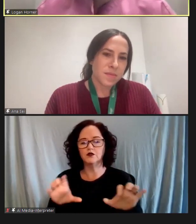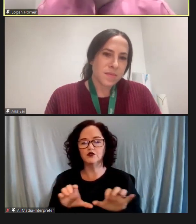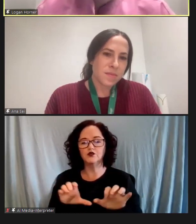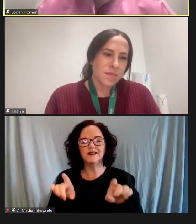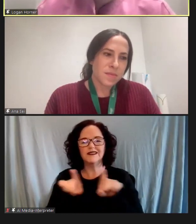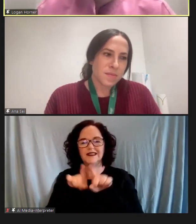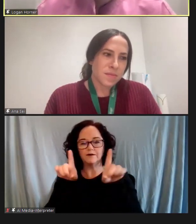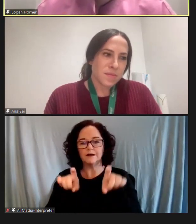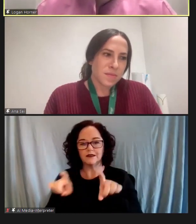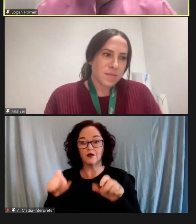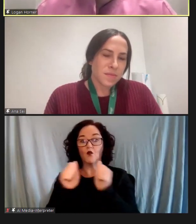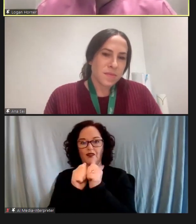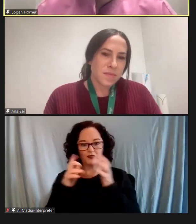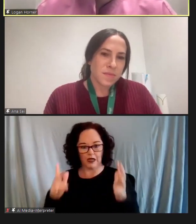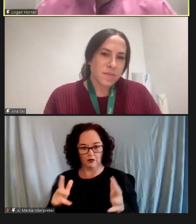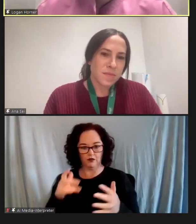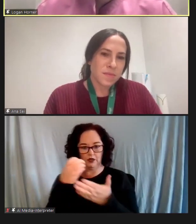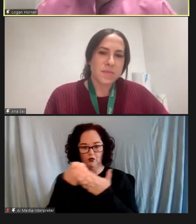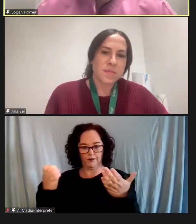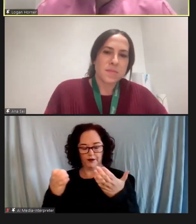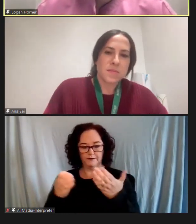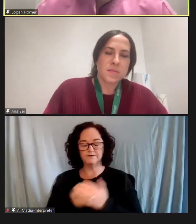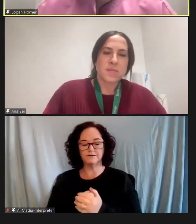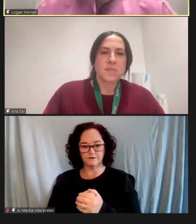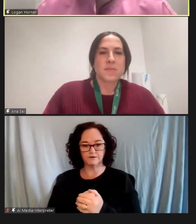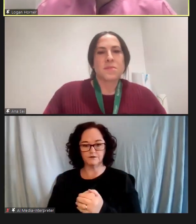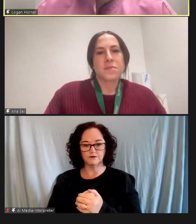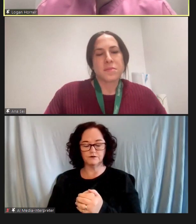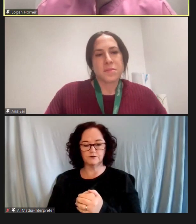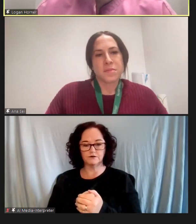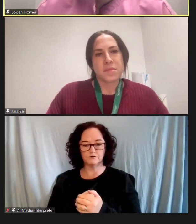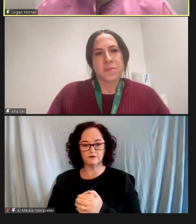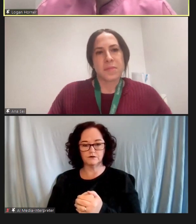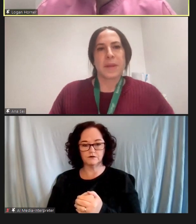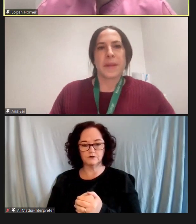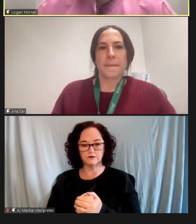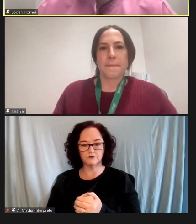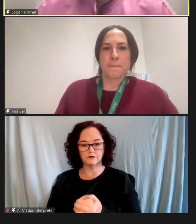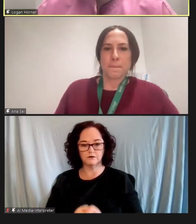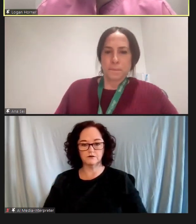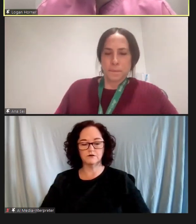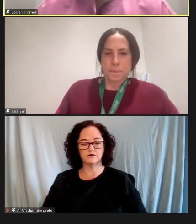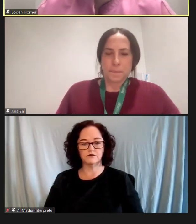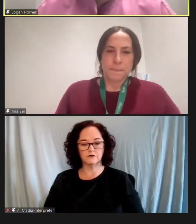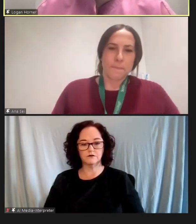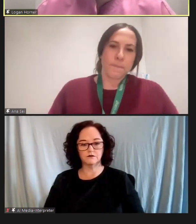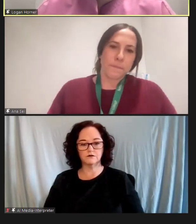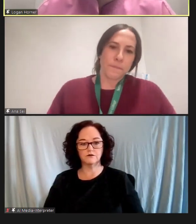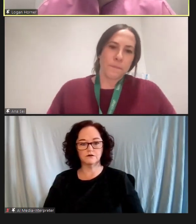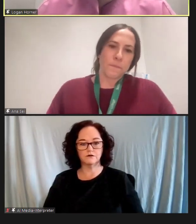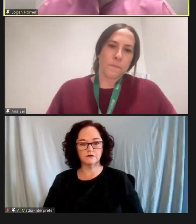equipment so the child would